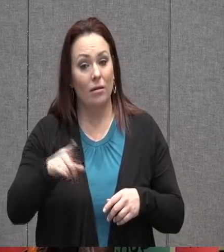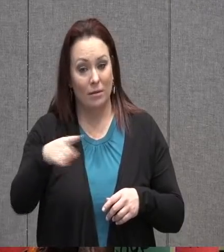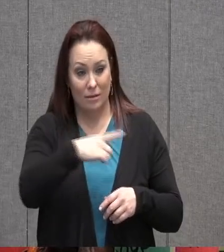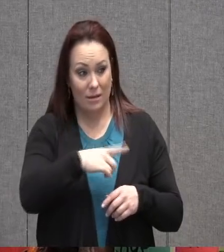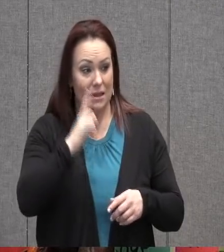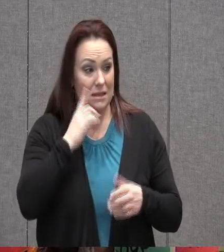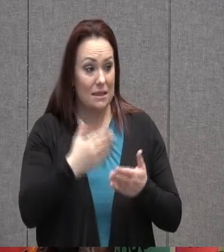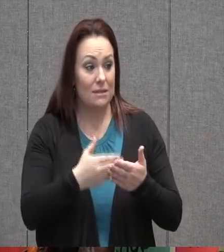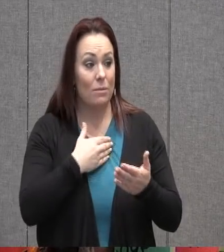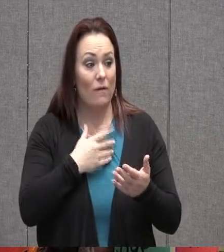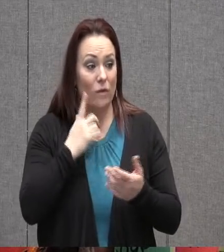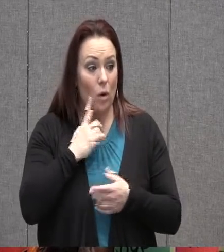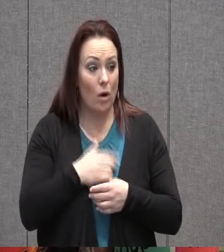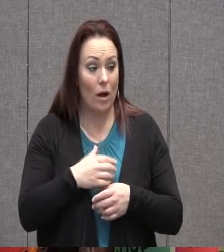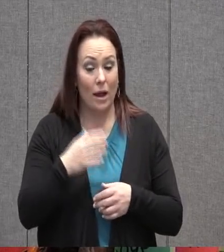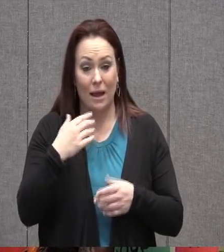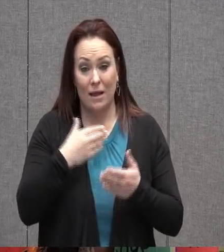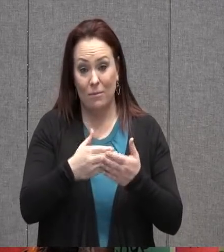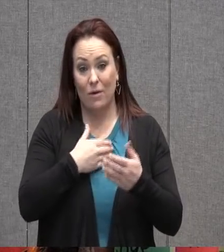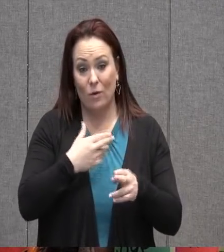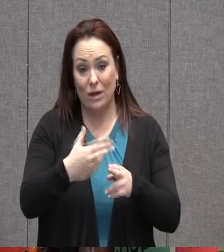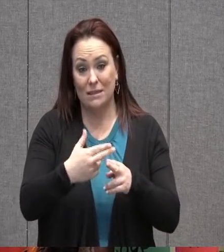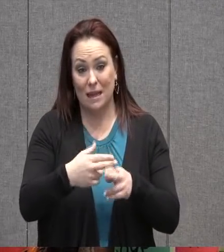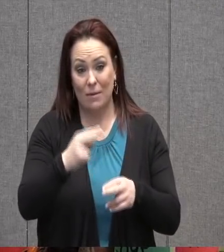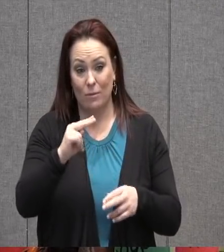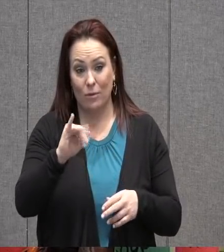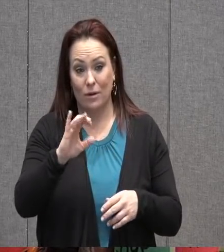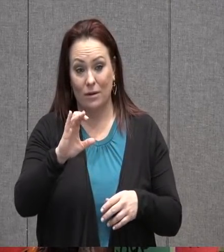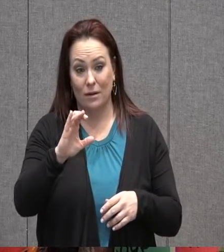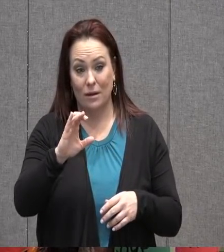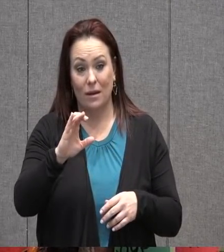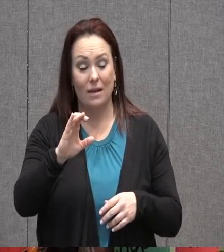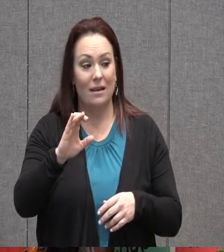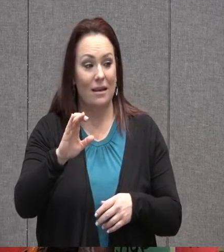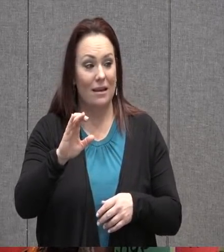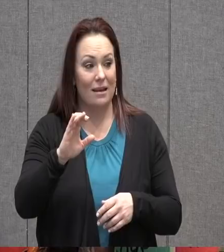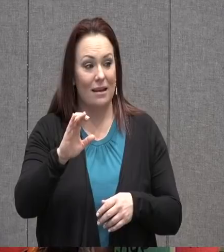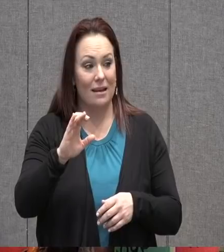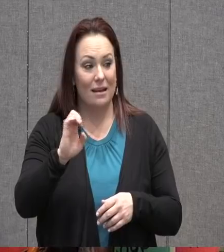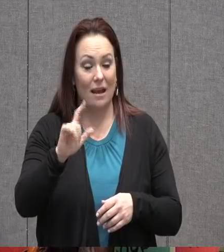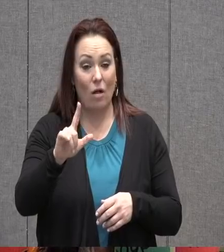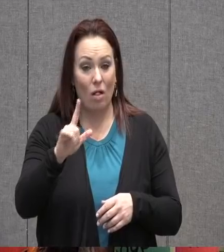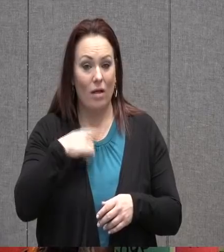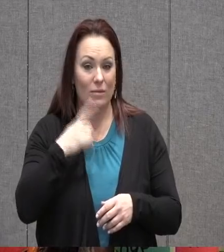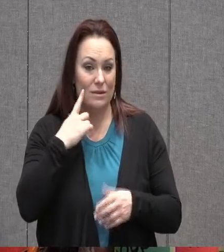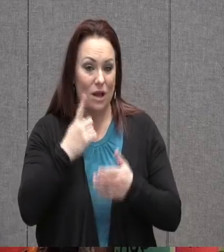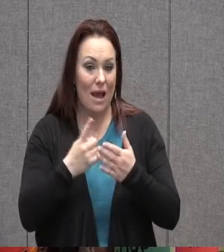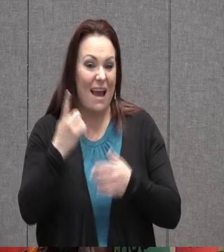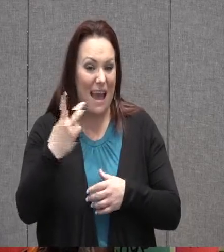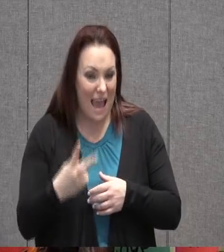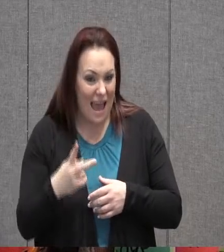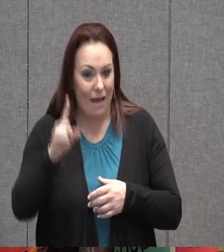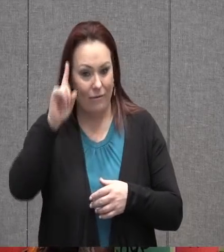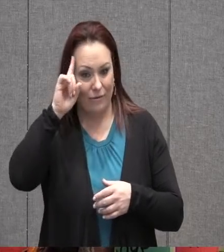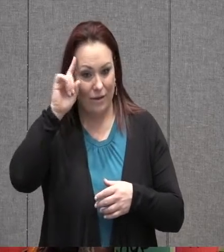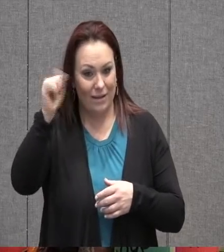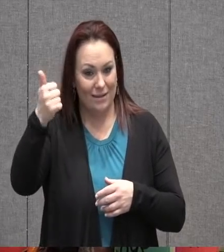Before his name was nickel, he was called the half-dime. The dime will be the next one we talk about today.